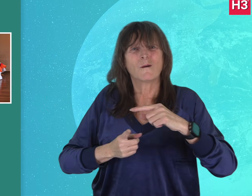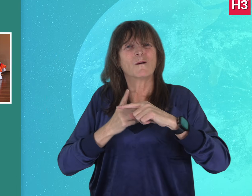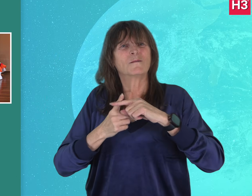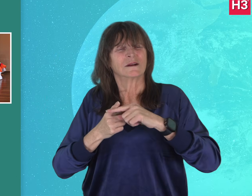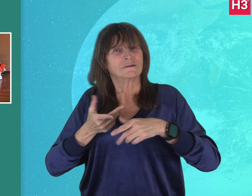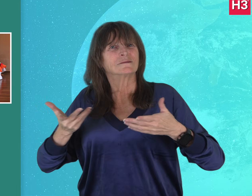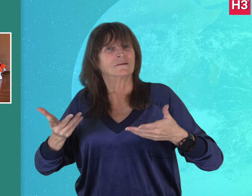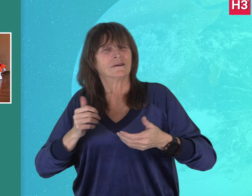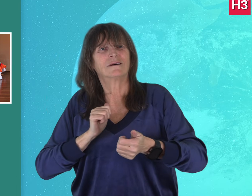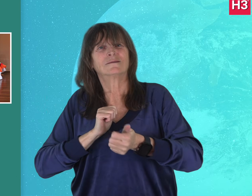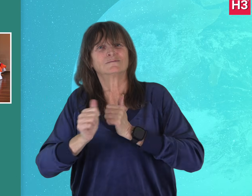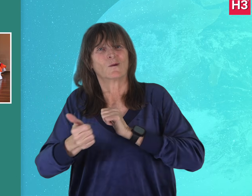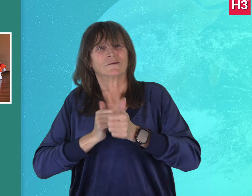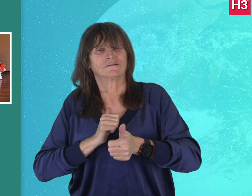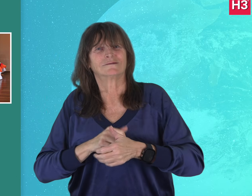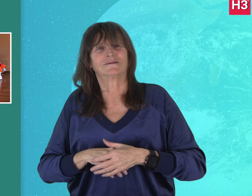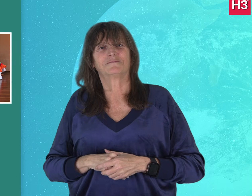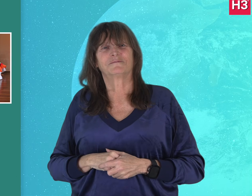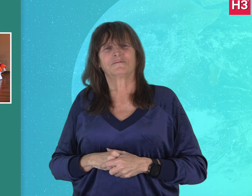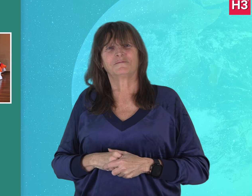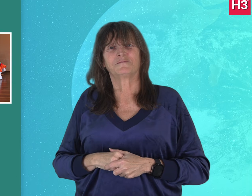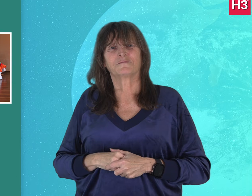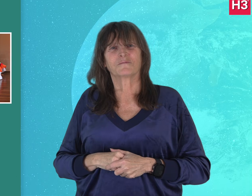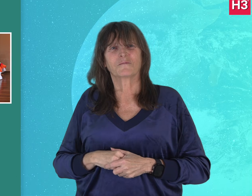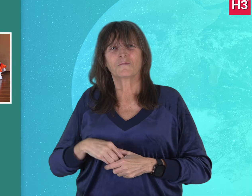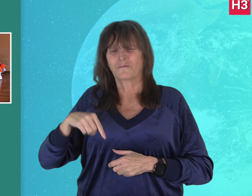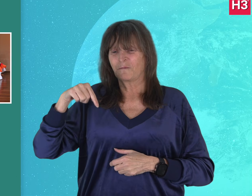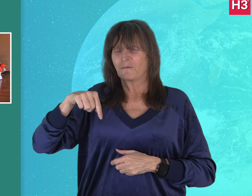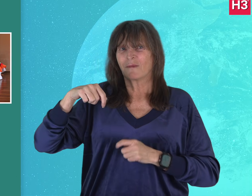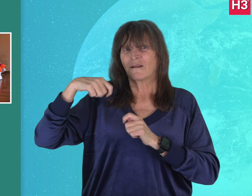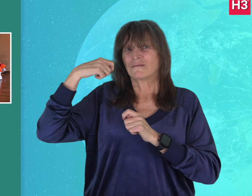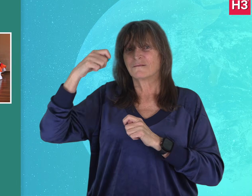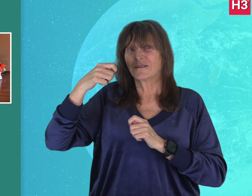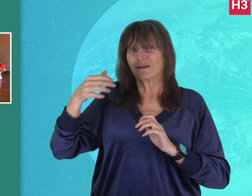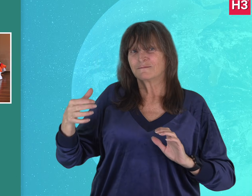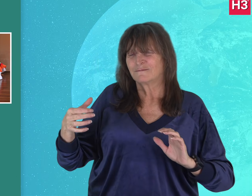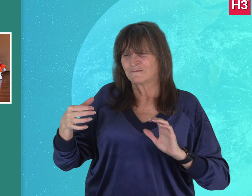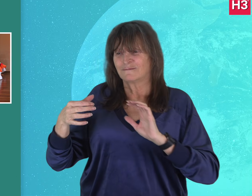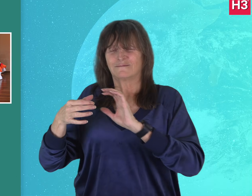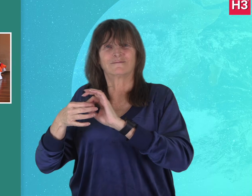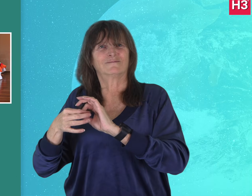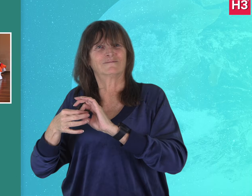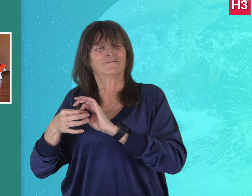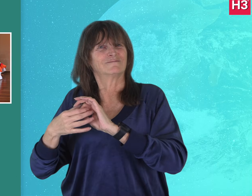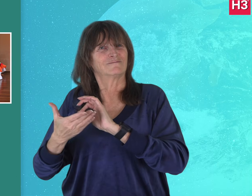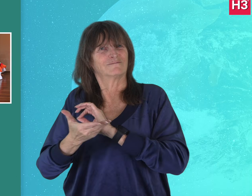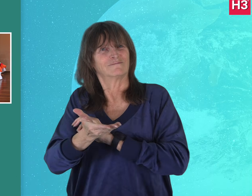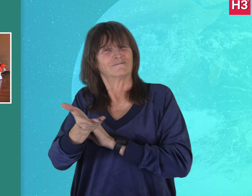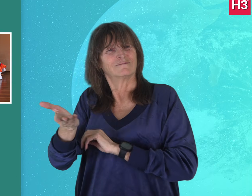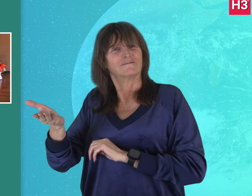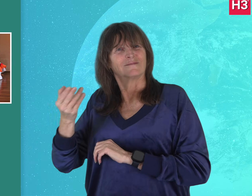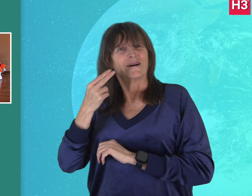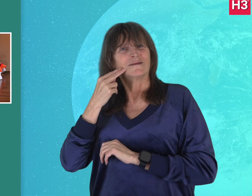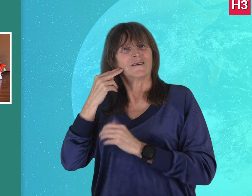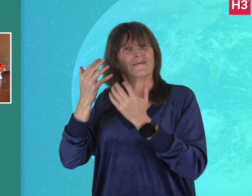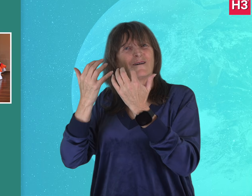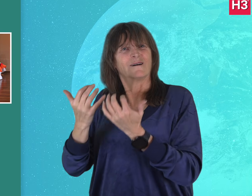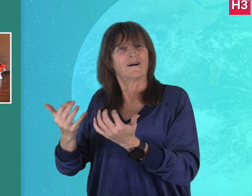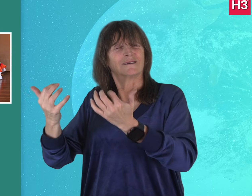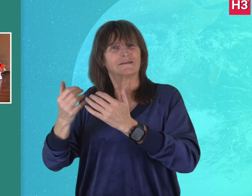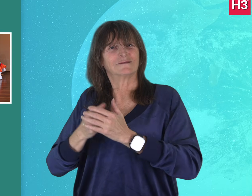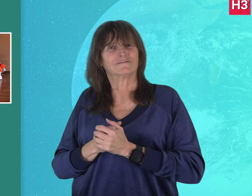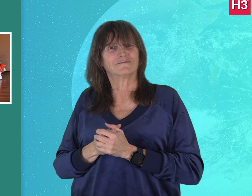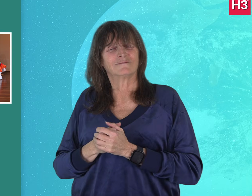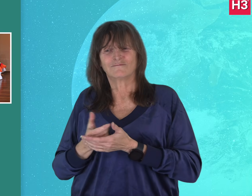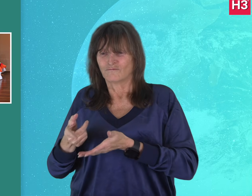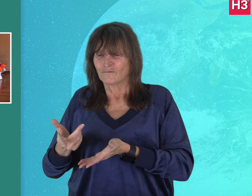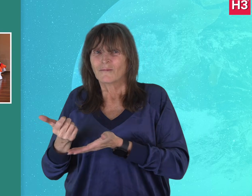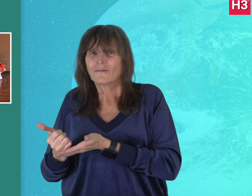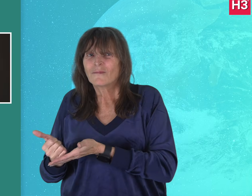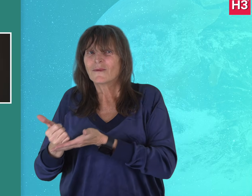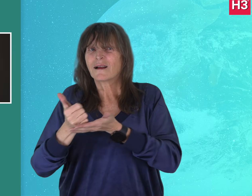and sports. The film connected Deaf audiences and helped hearing